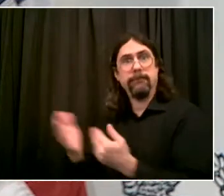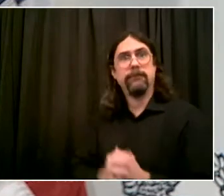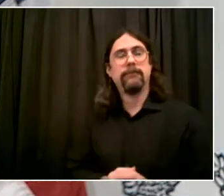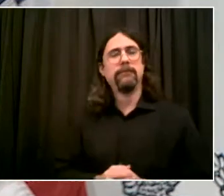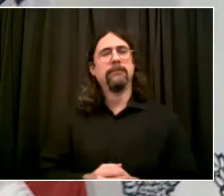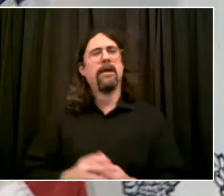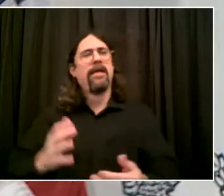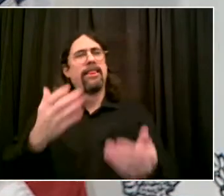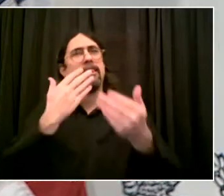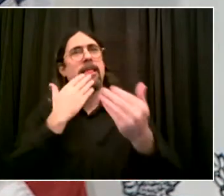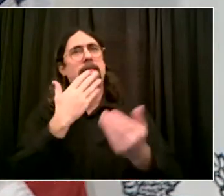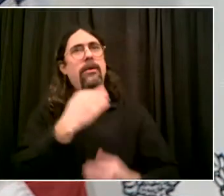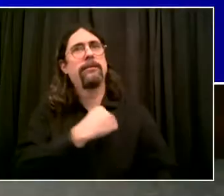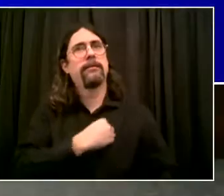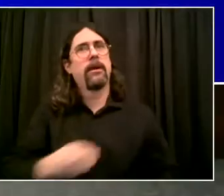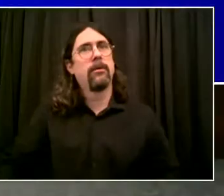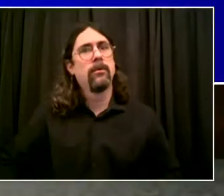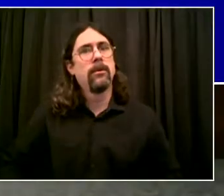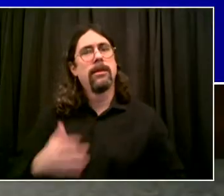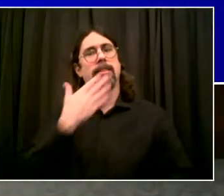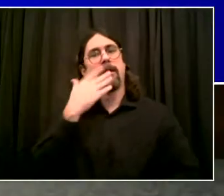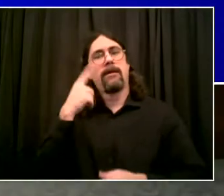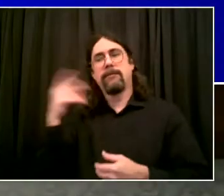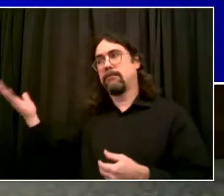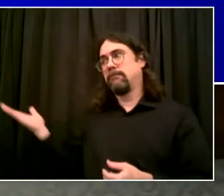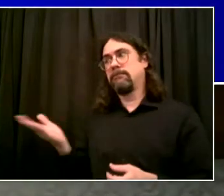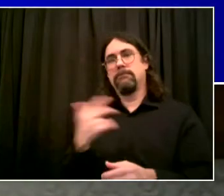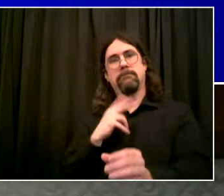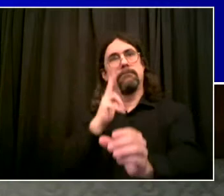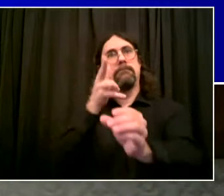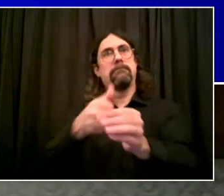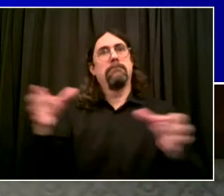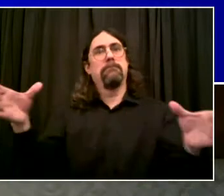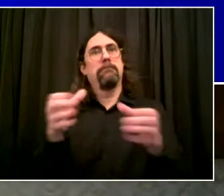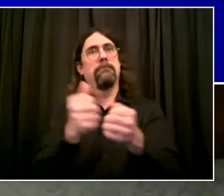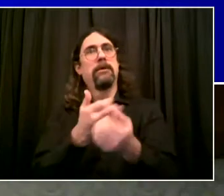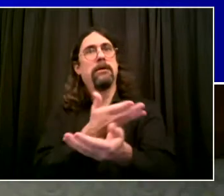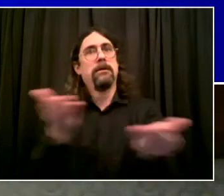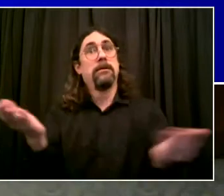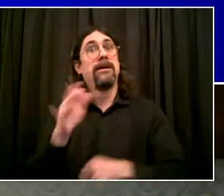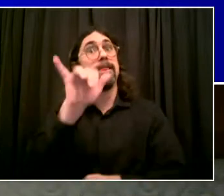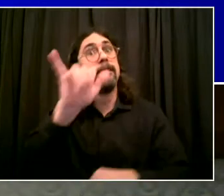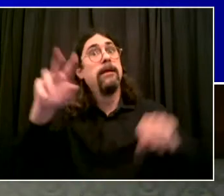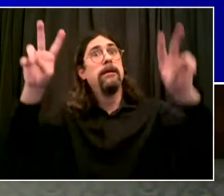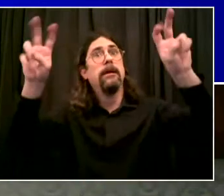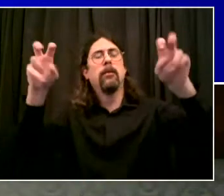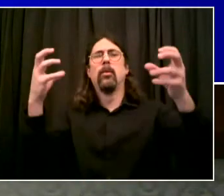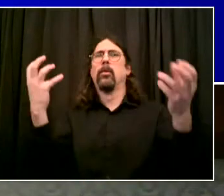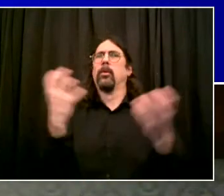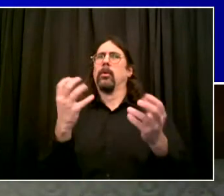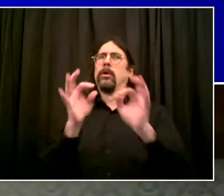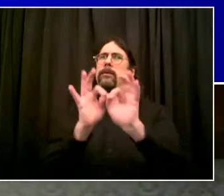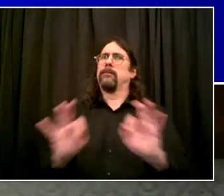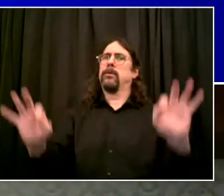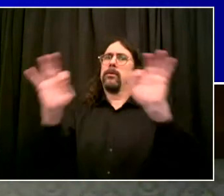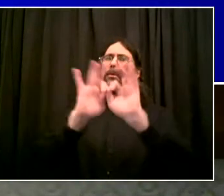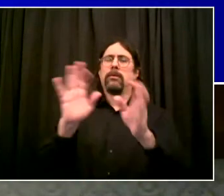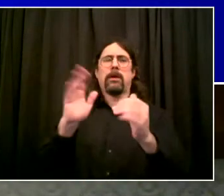BOROUGH PRESIDENT , ERIC AAAMDAMDS.